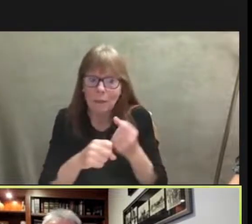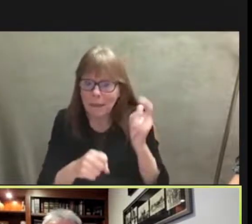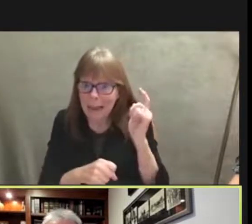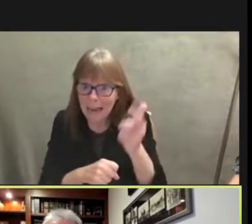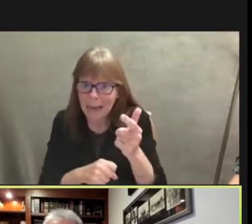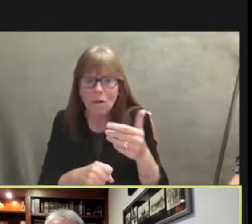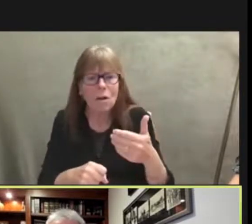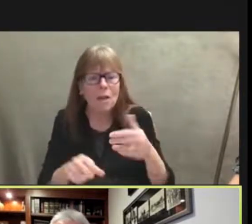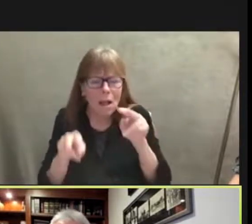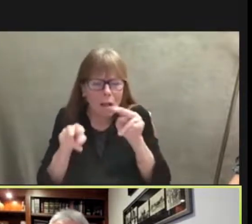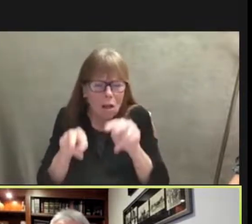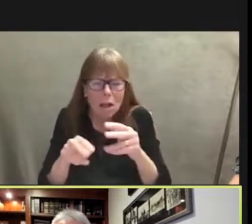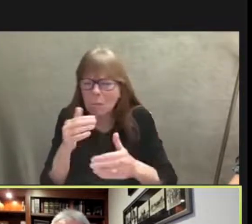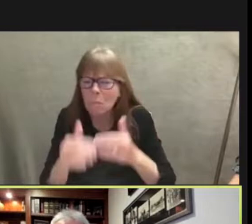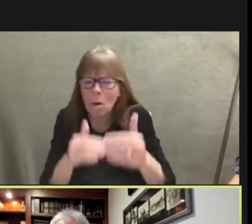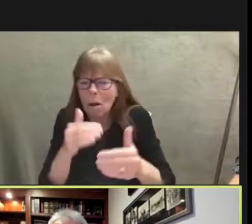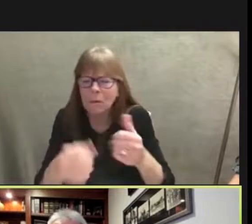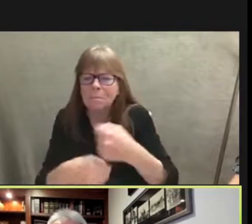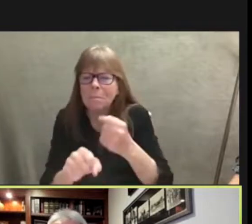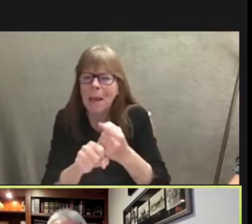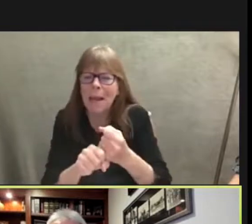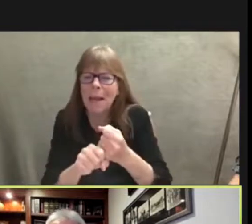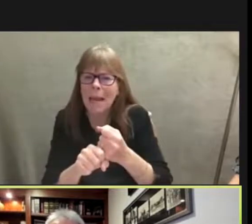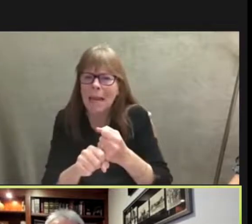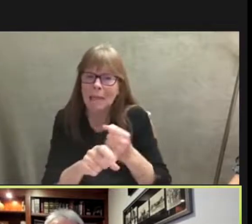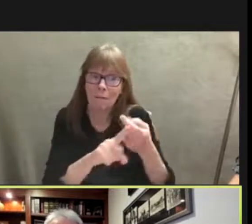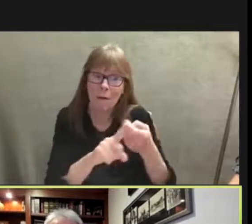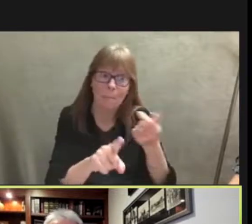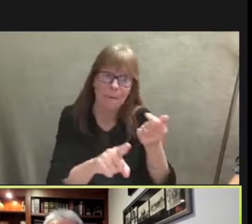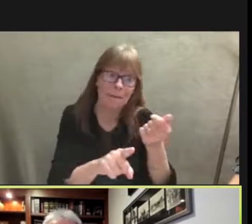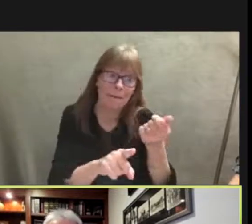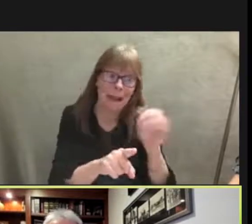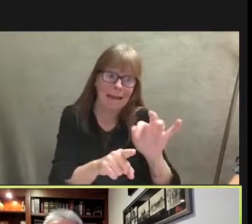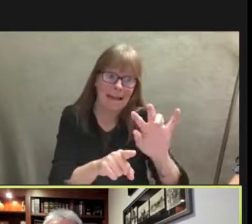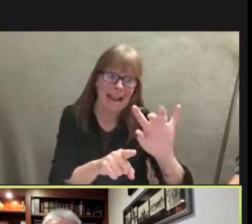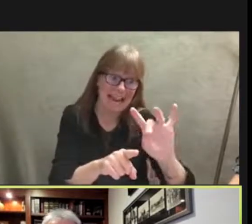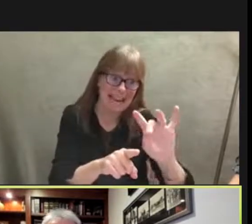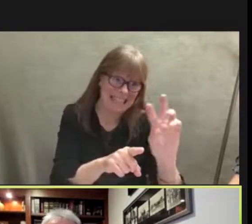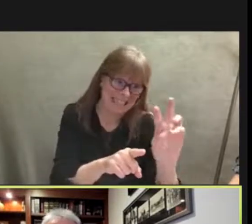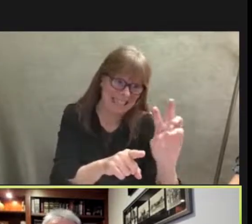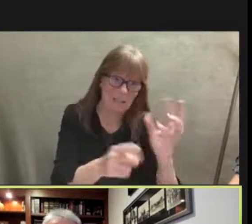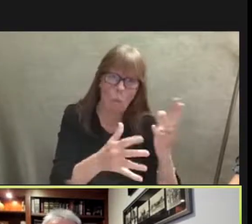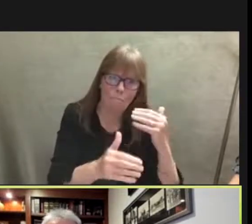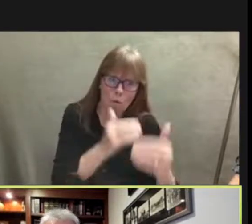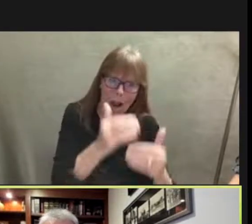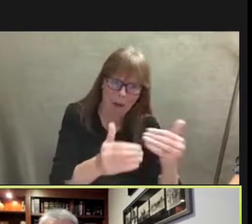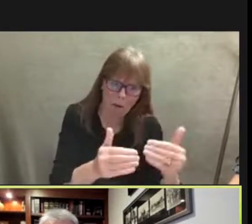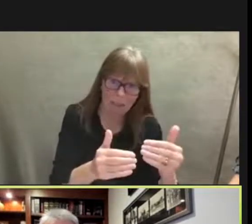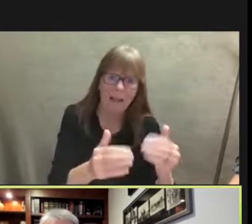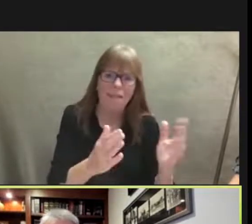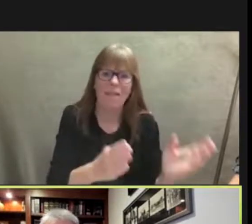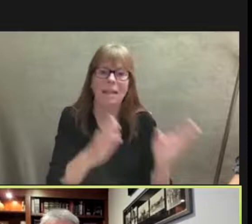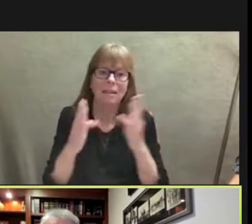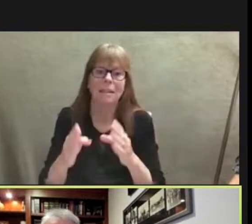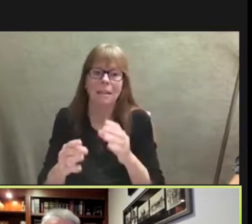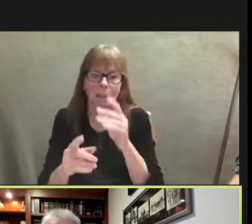progress made since its 1986 report, “Toward Independence”, on each of those 10 topics, setting